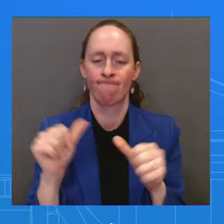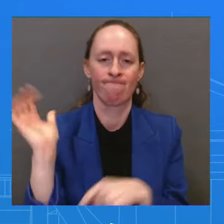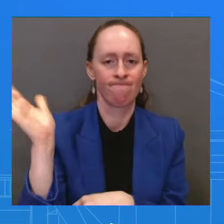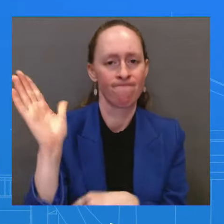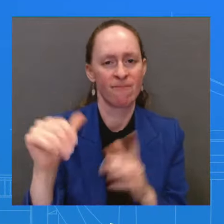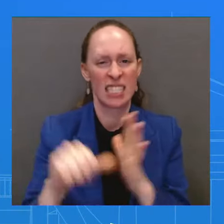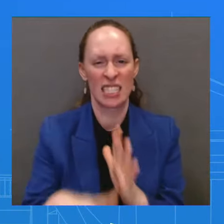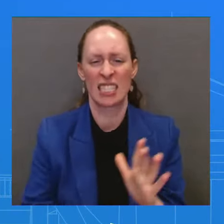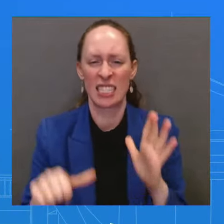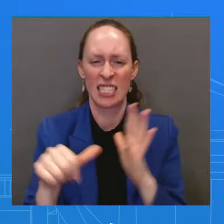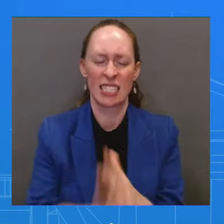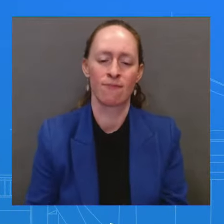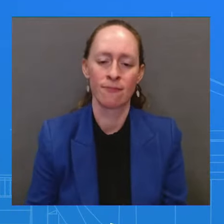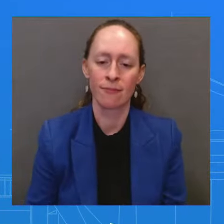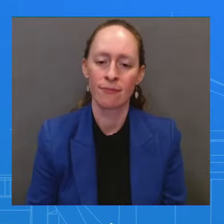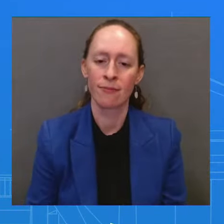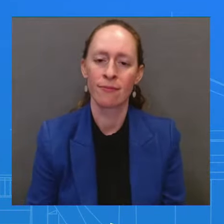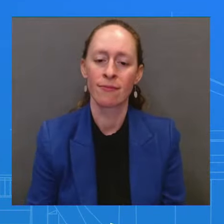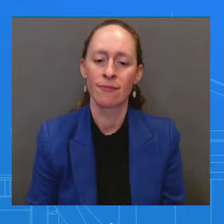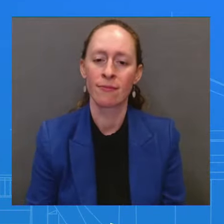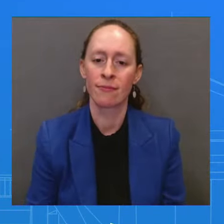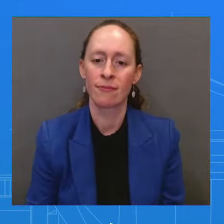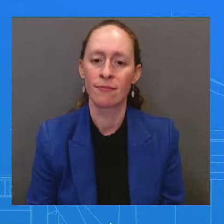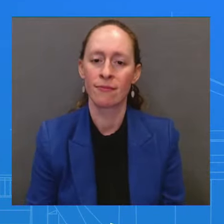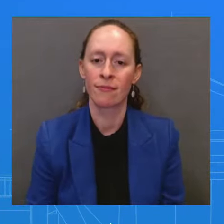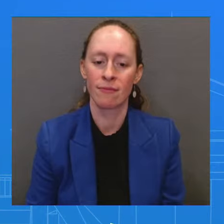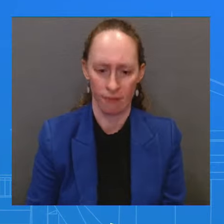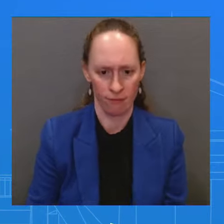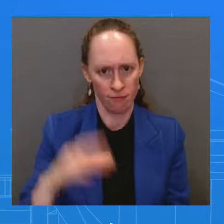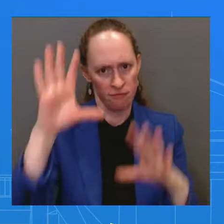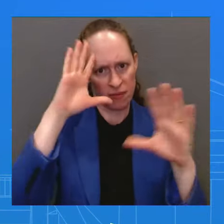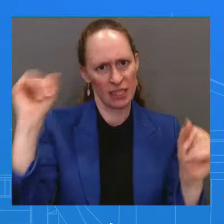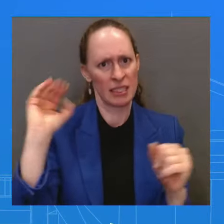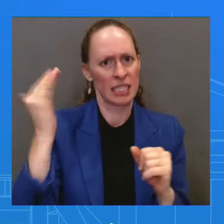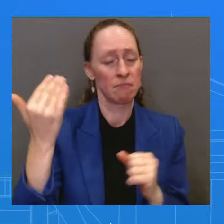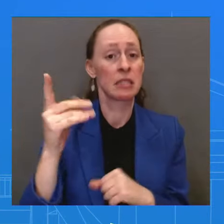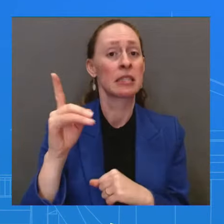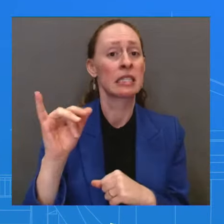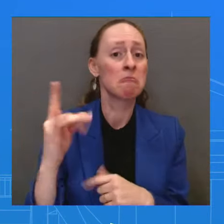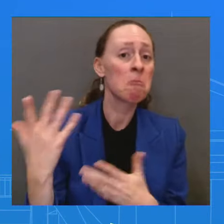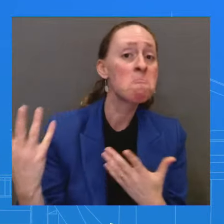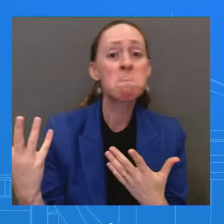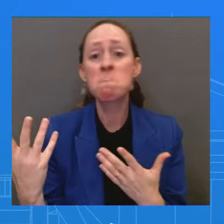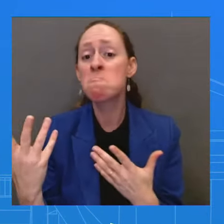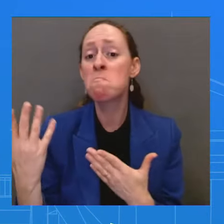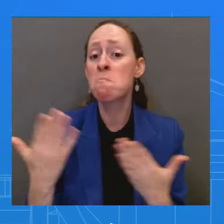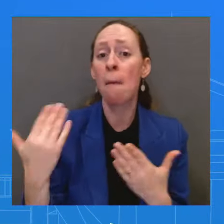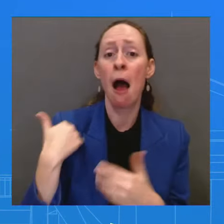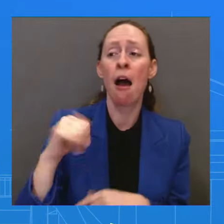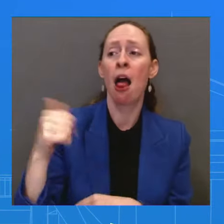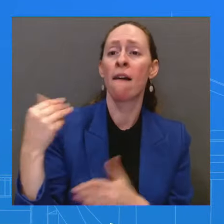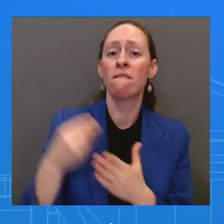that there might be some alternative funding source he could tap into if Congress does not pass more aid for Ukraine.